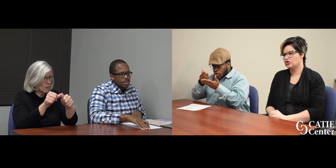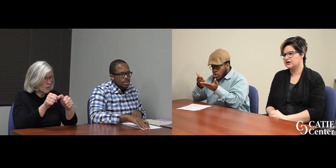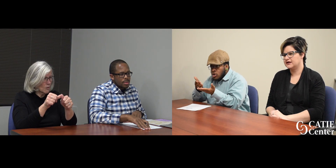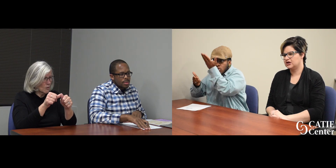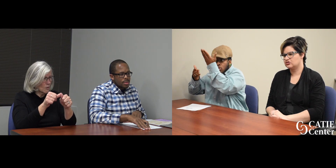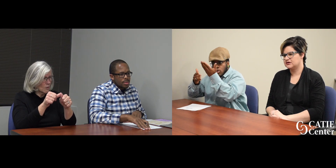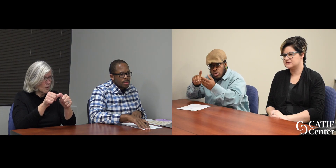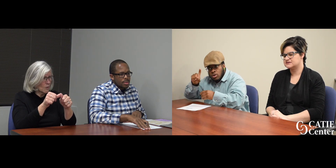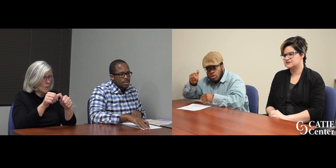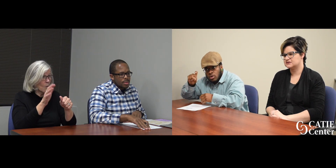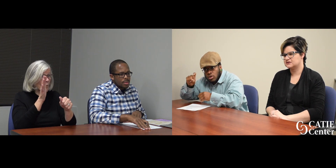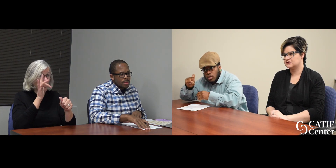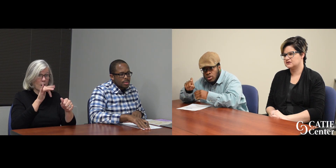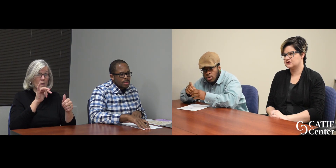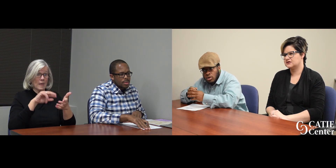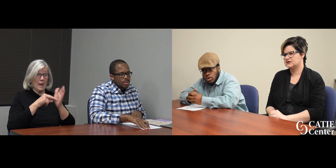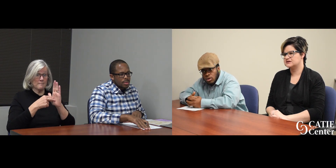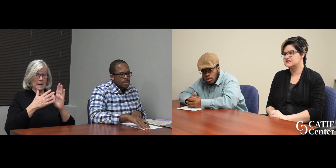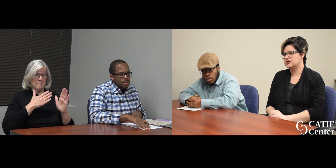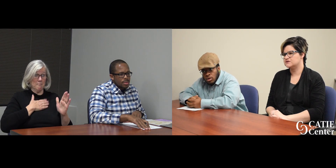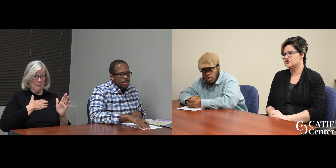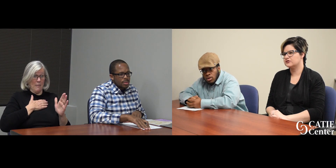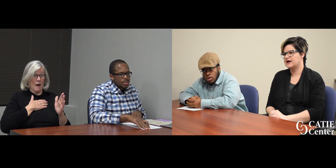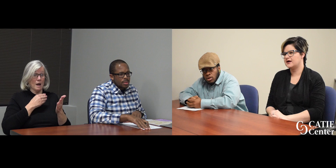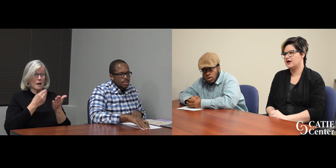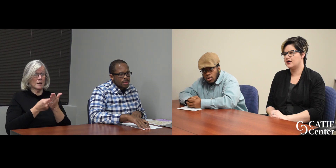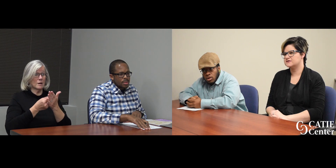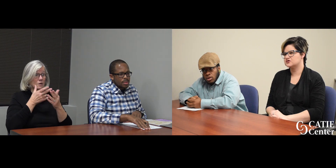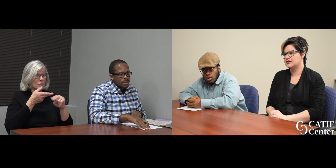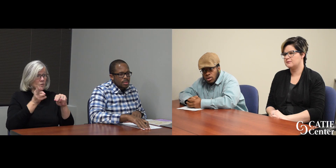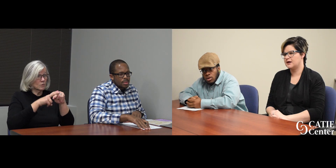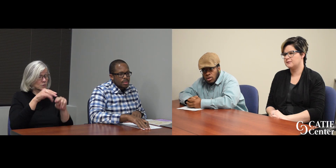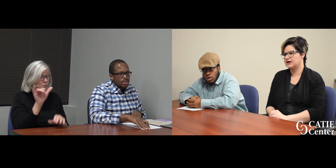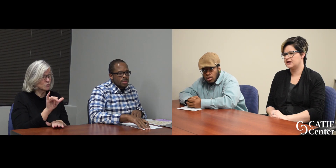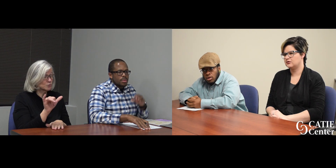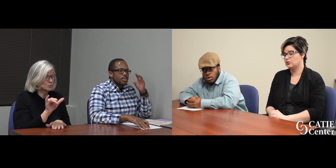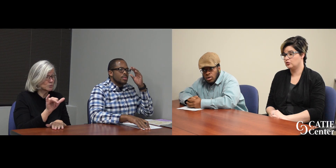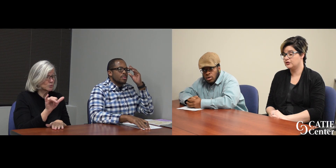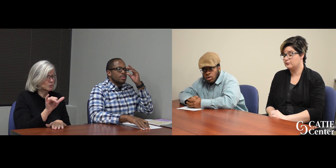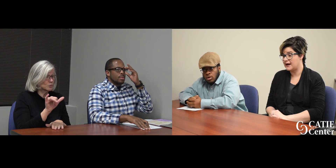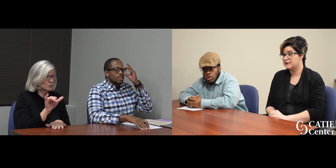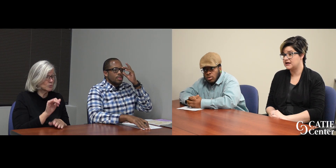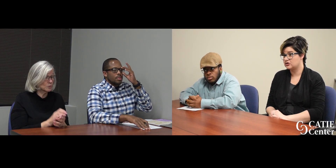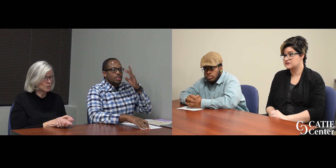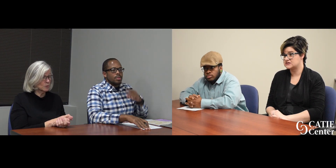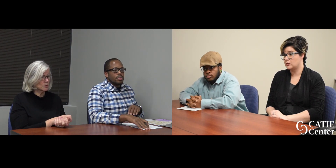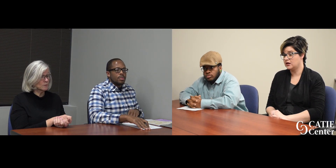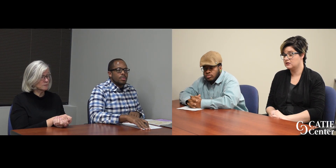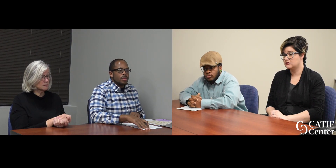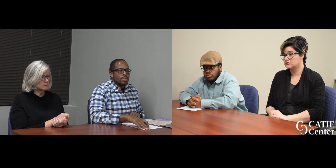the COLA increase continues, so that my money, will my money increase as well?